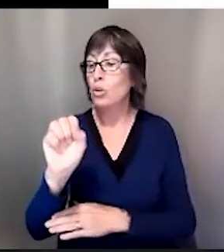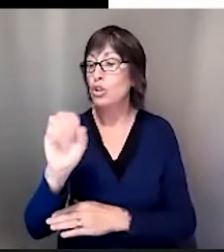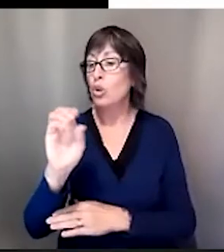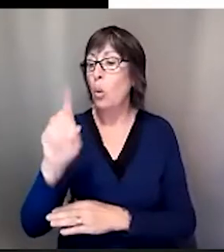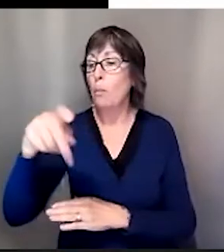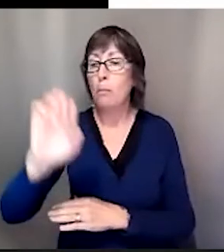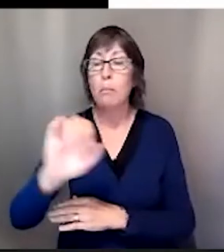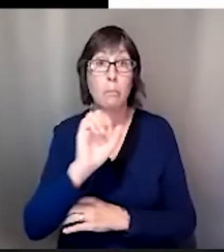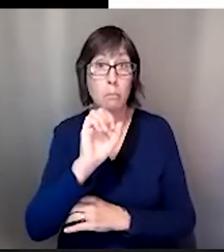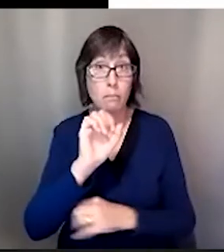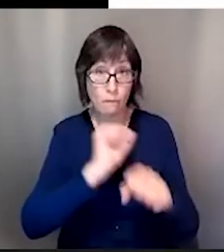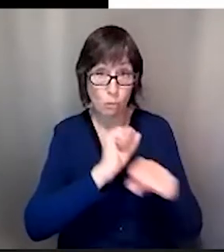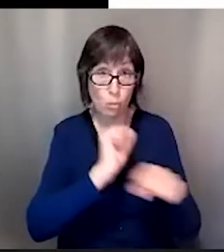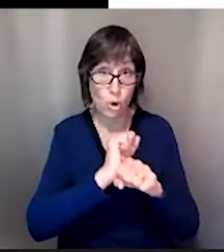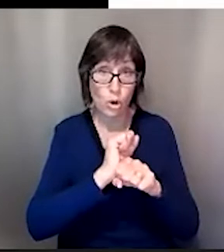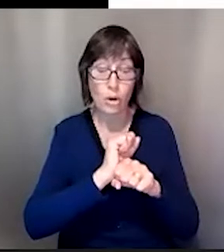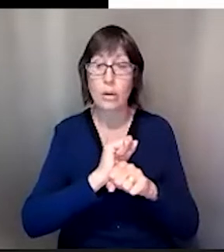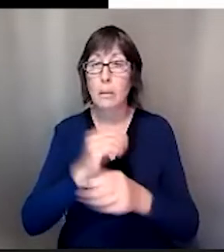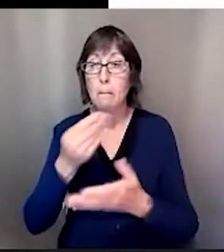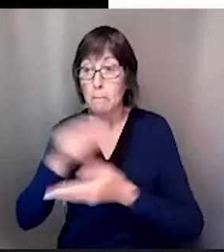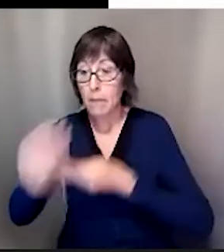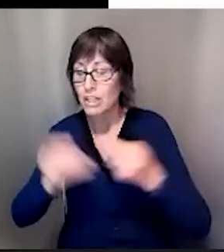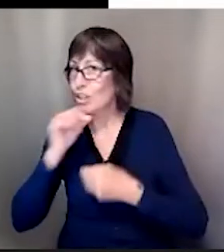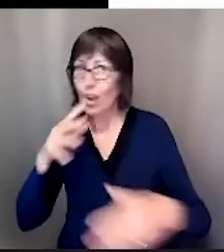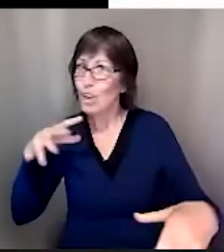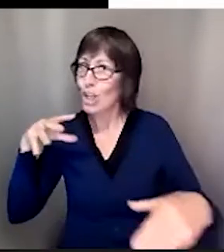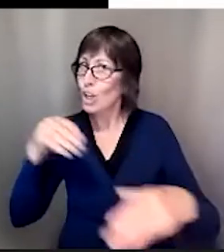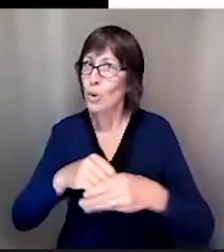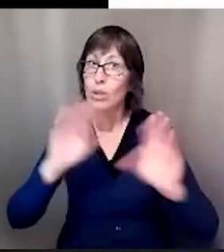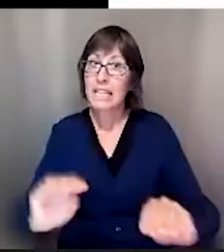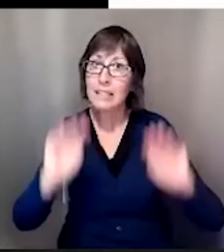does not include printing, installing or maintaining the banners. These tasks will be financed